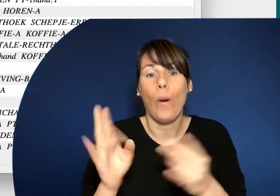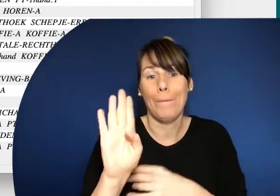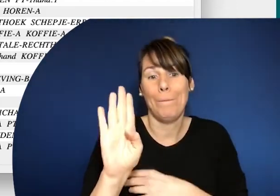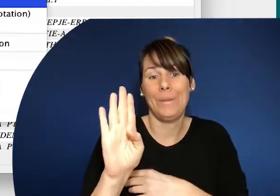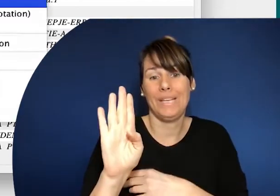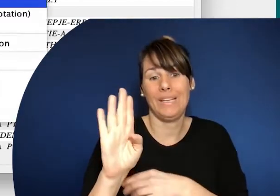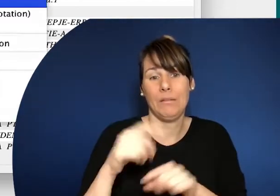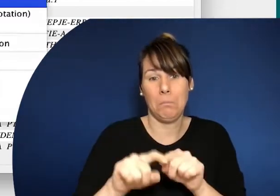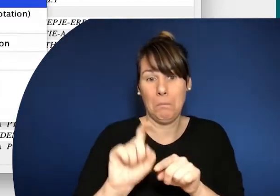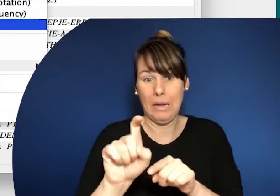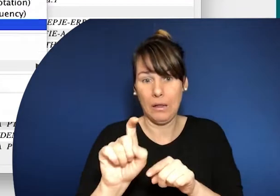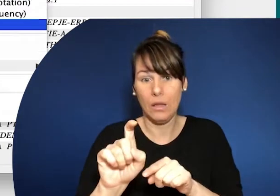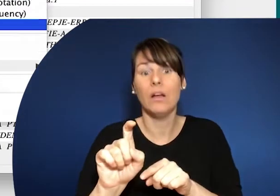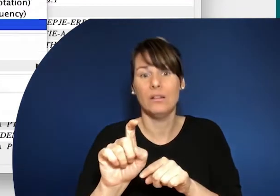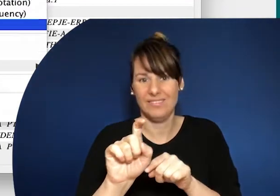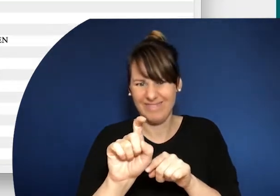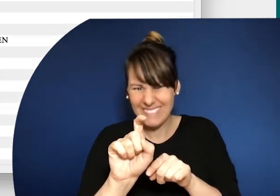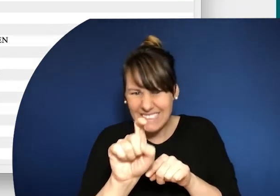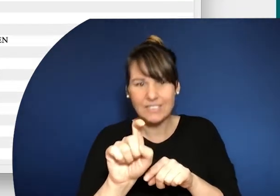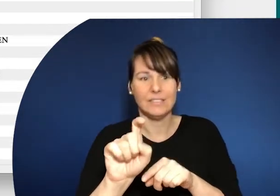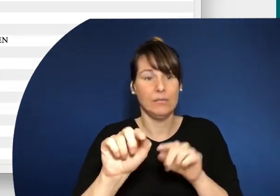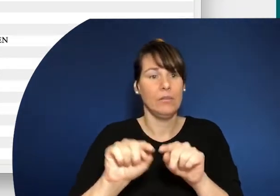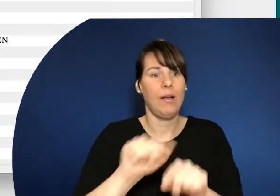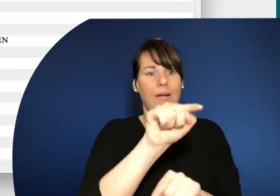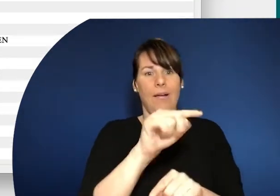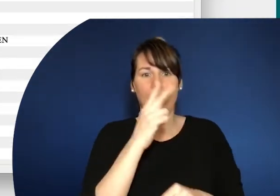And then if I go to the frequency view, I see that